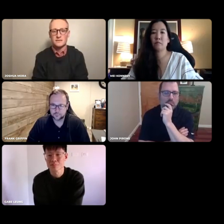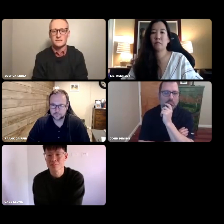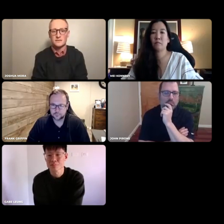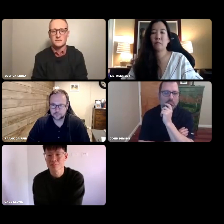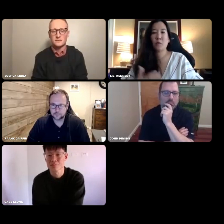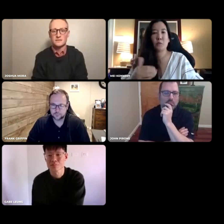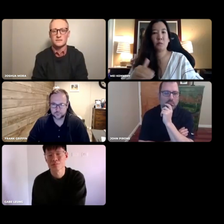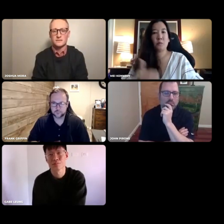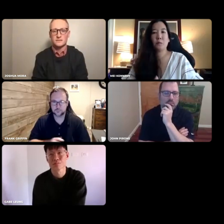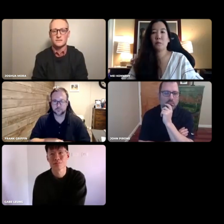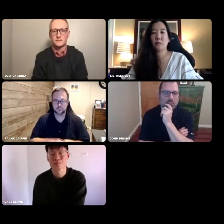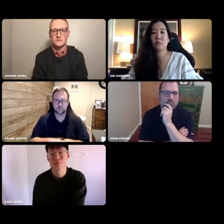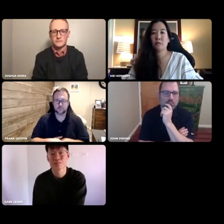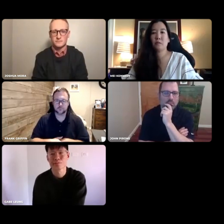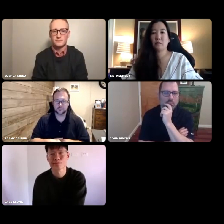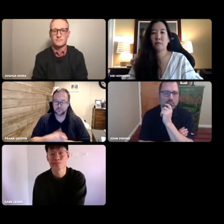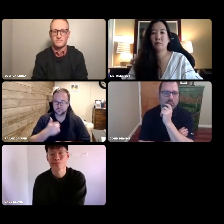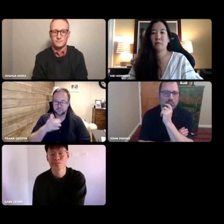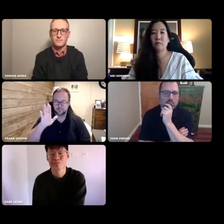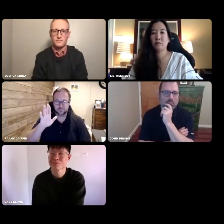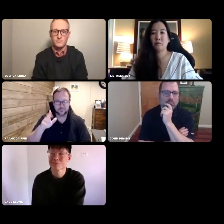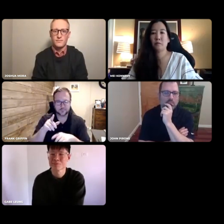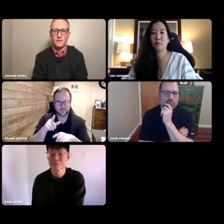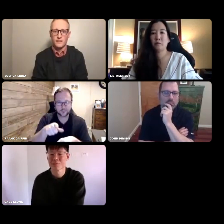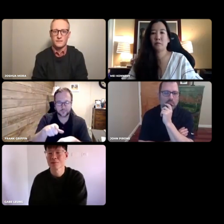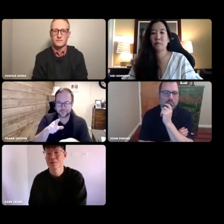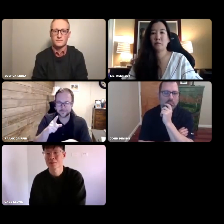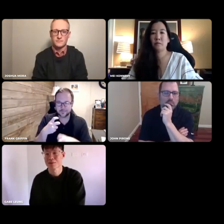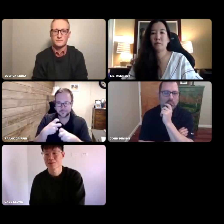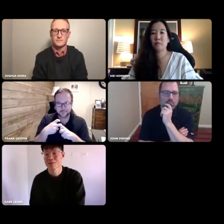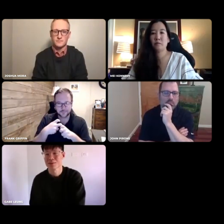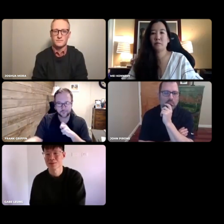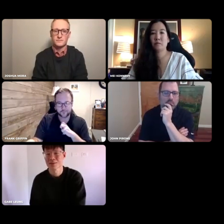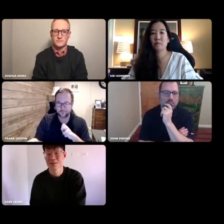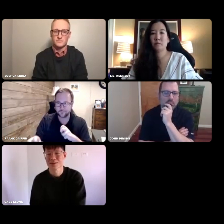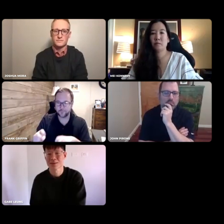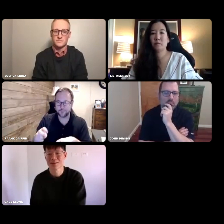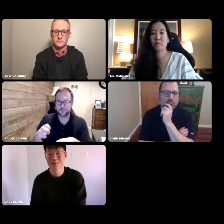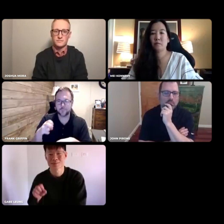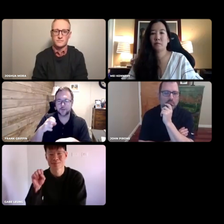students can see the signed video.